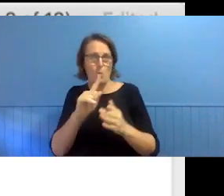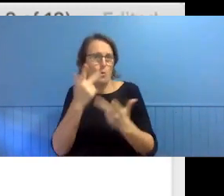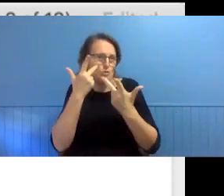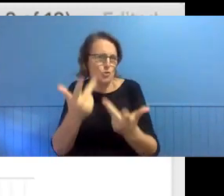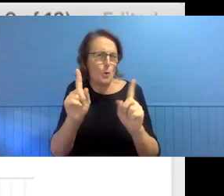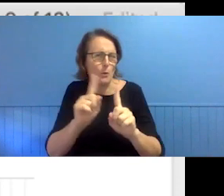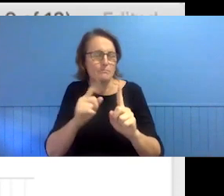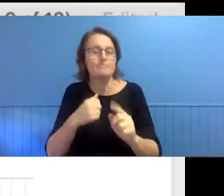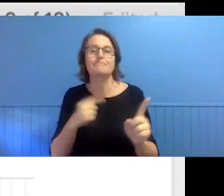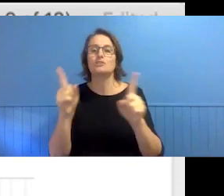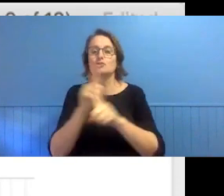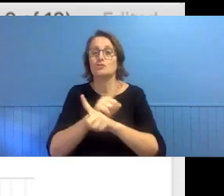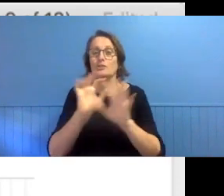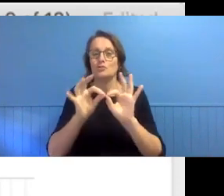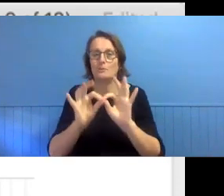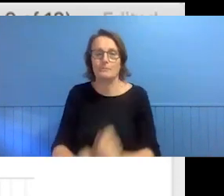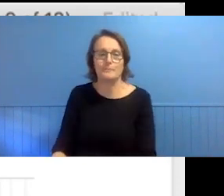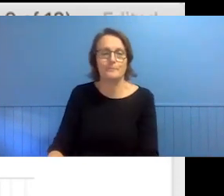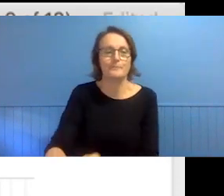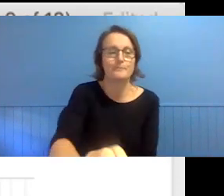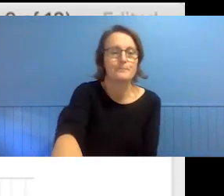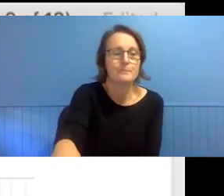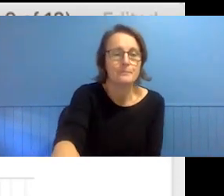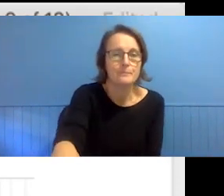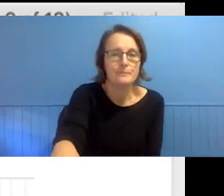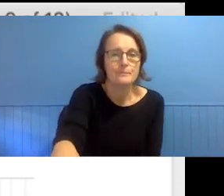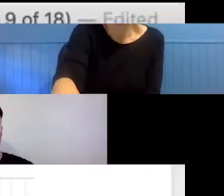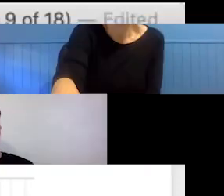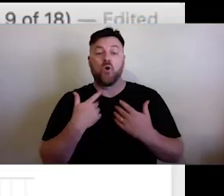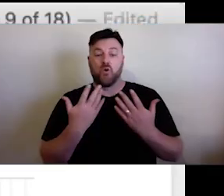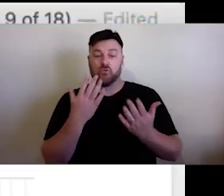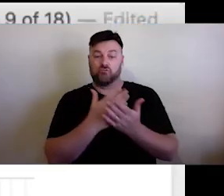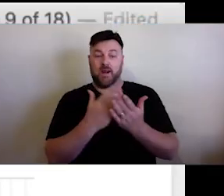basically I'm showing a line graph on stage and what it shows is that